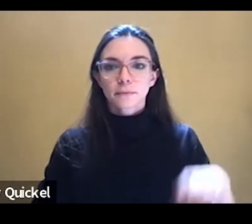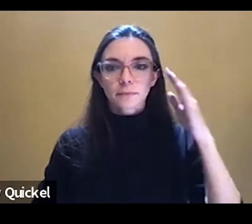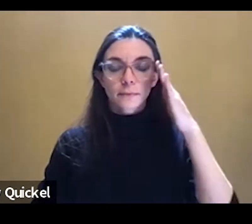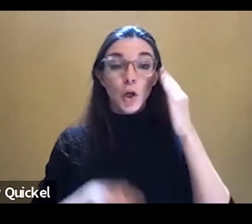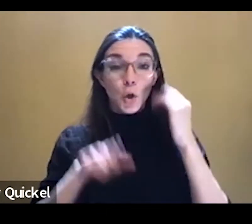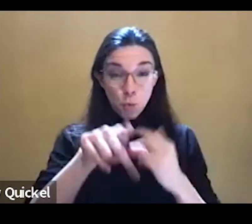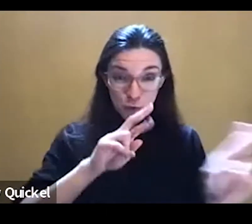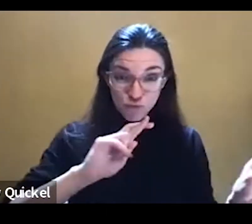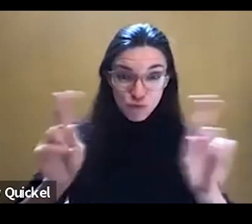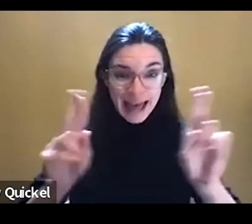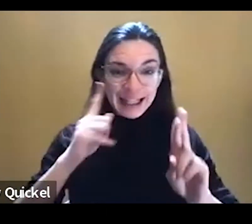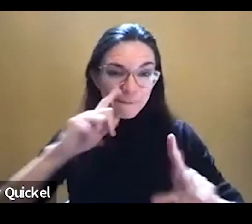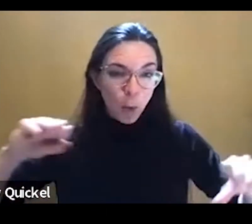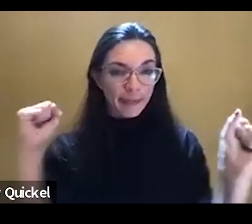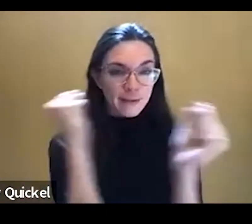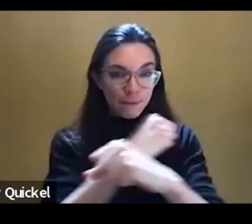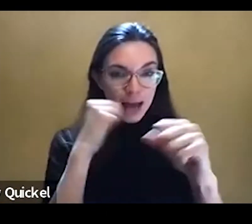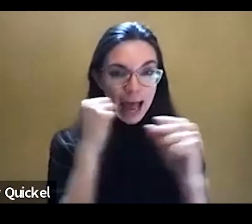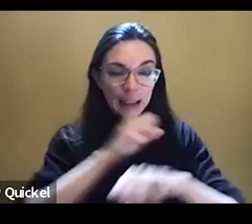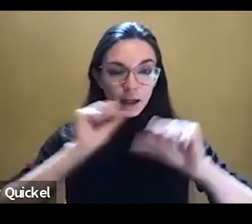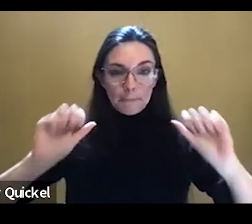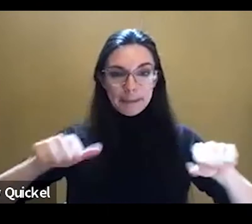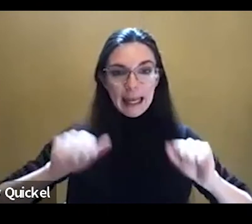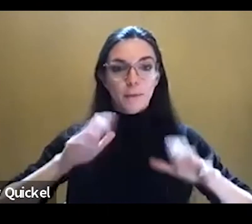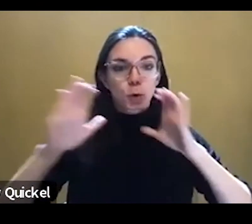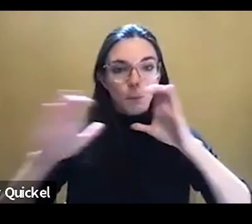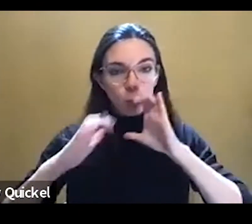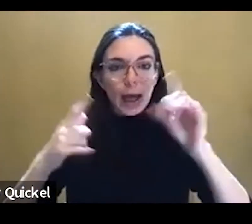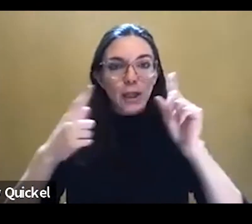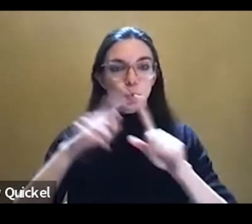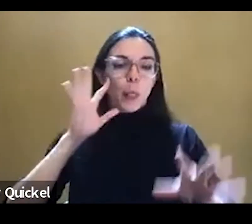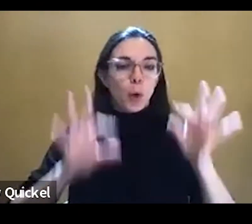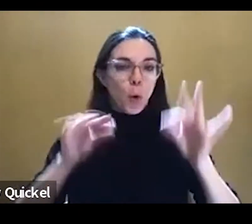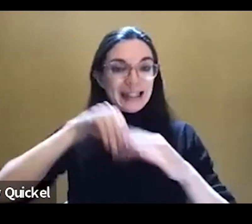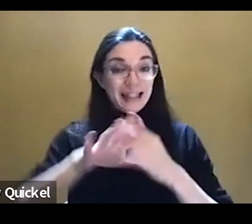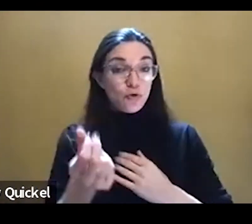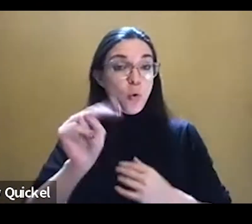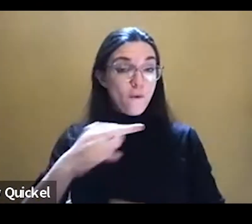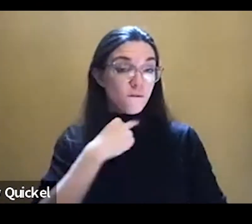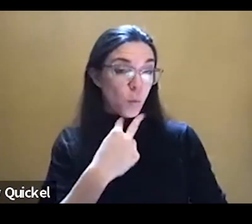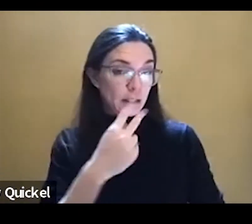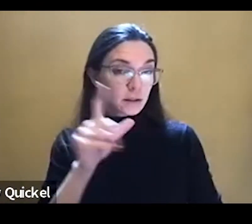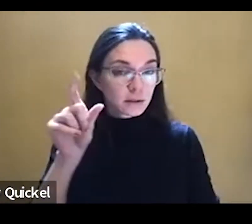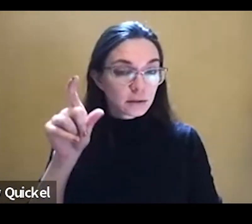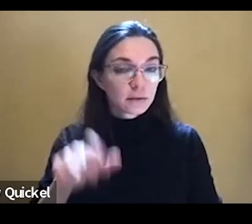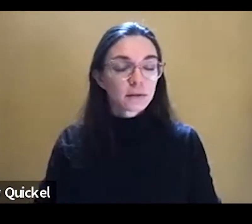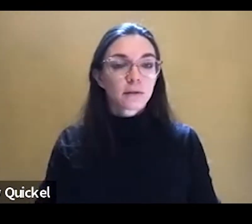were you ready for the fight of being able to communicate to the court in your own voice? Your answer is no?